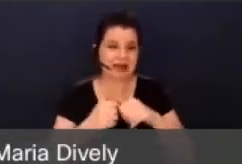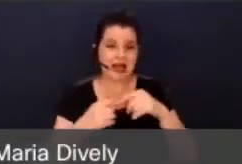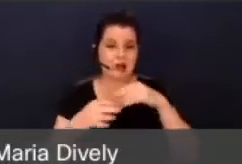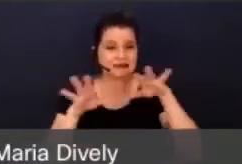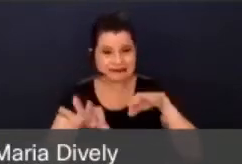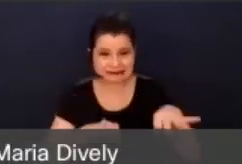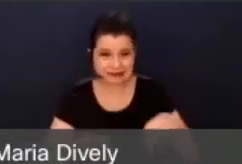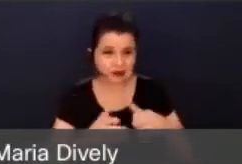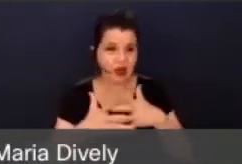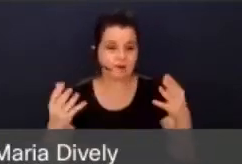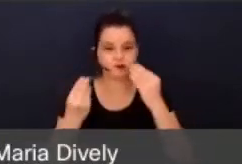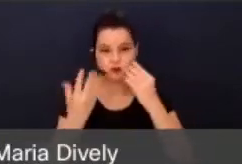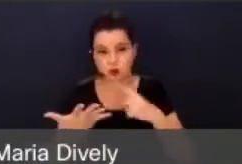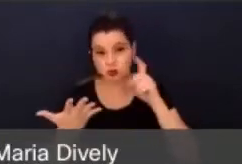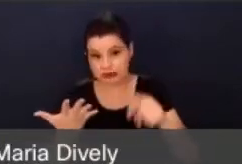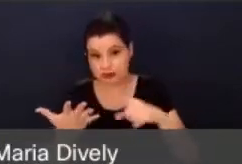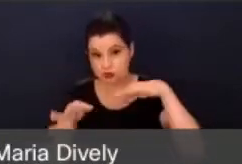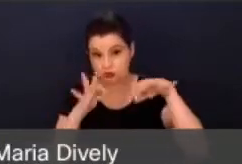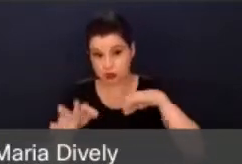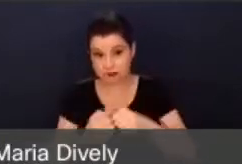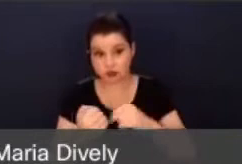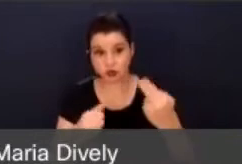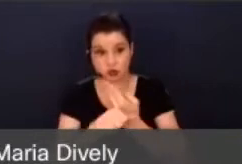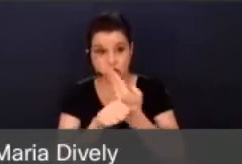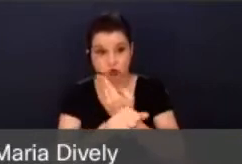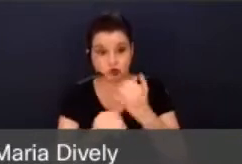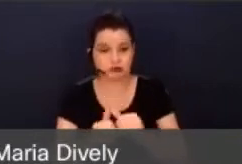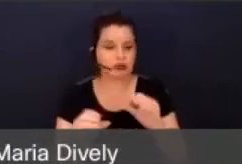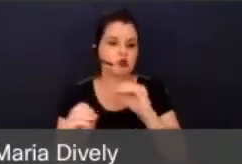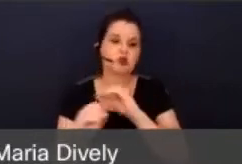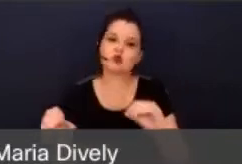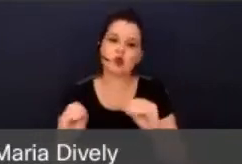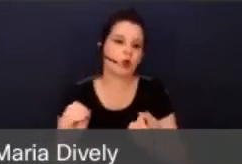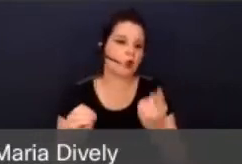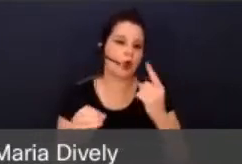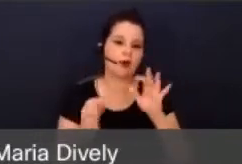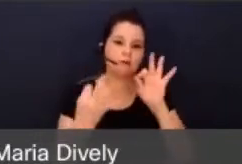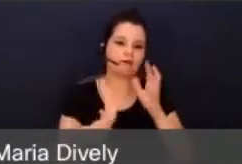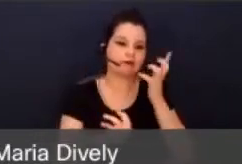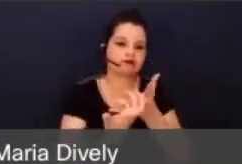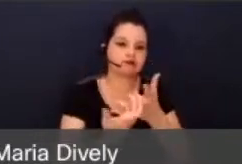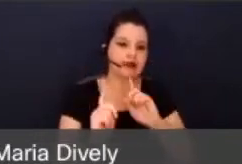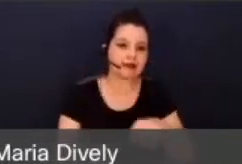how much information you need to describe to your users. There is no one perfect answer for everything.